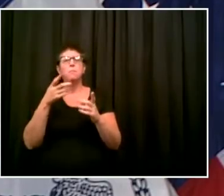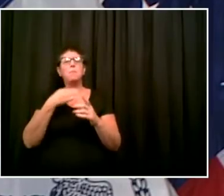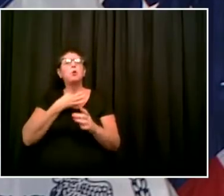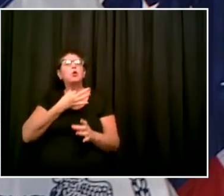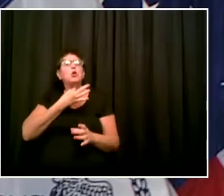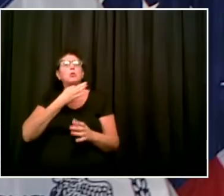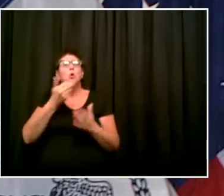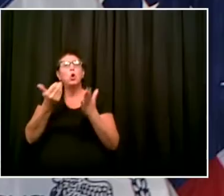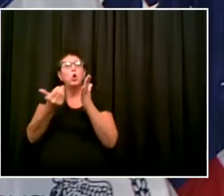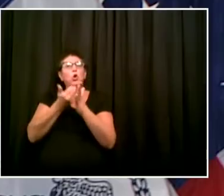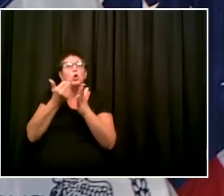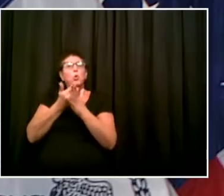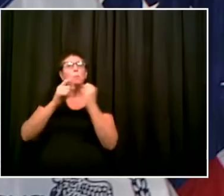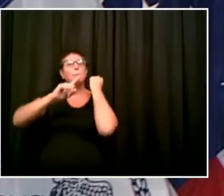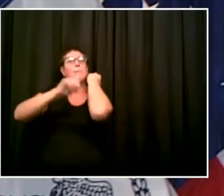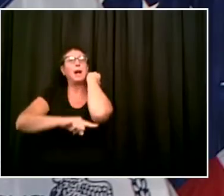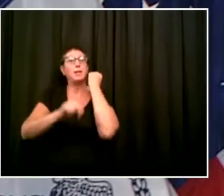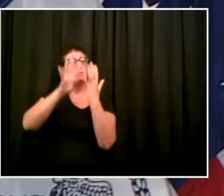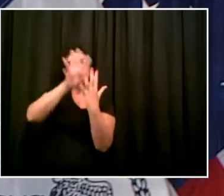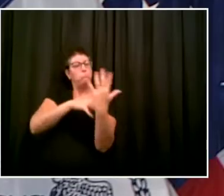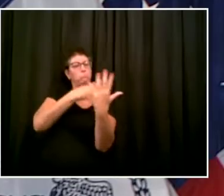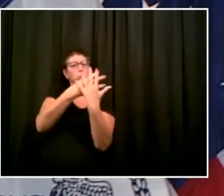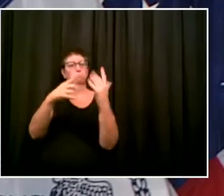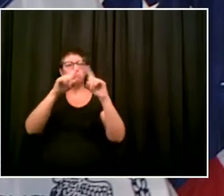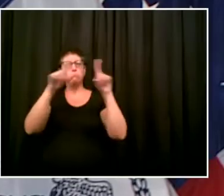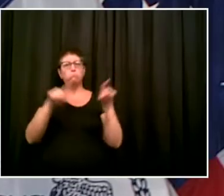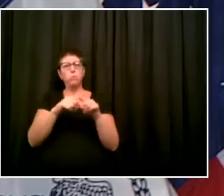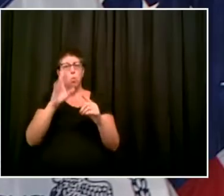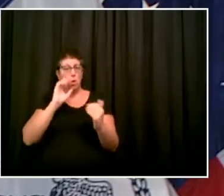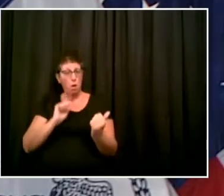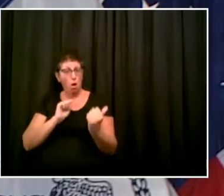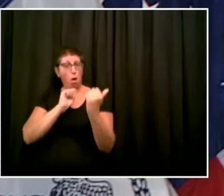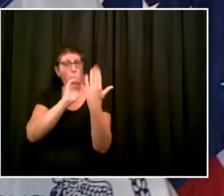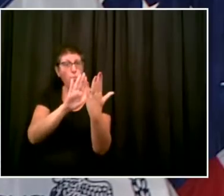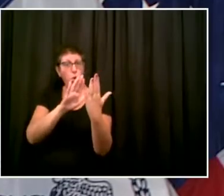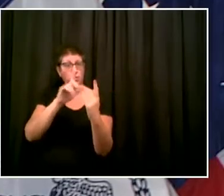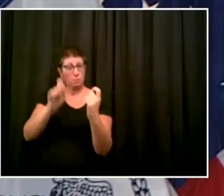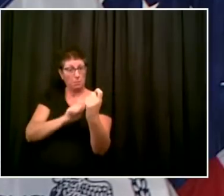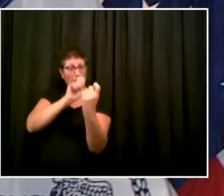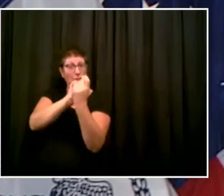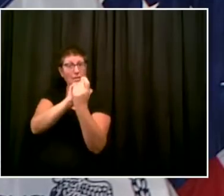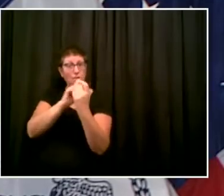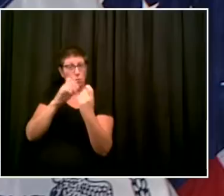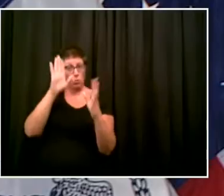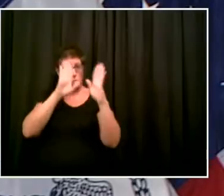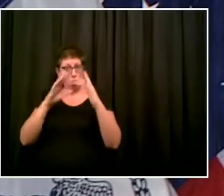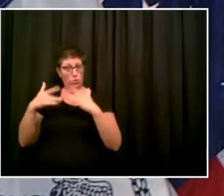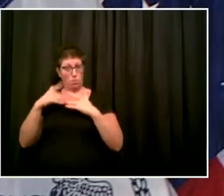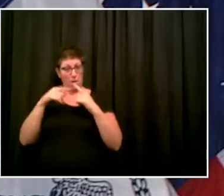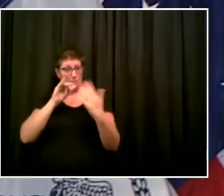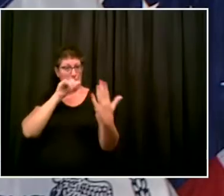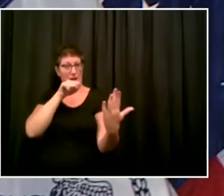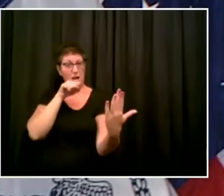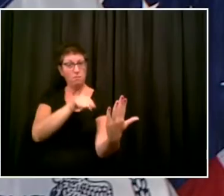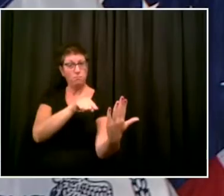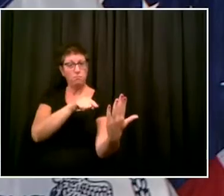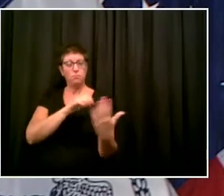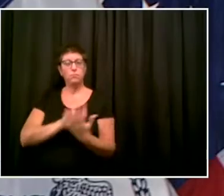HOW DOES THE NEW MATIRX DADRE SS TSHOE NCOCERNS AND COMMISSIONER, SHOULD WE EXPECT